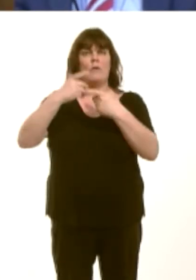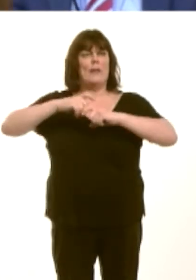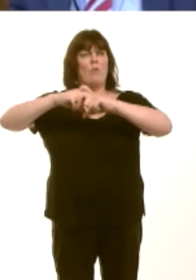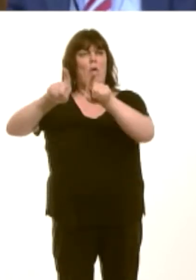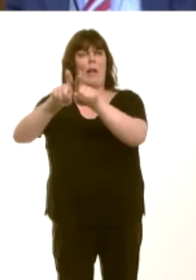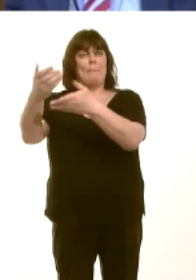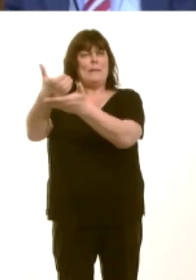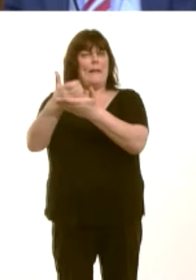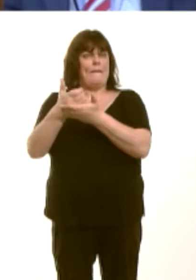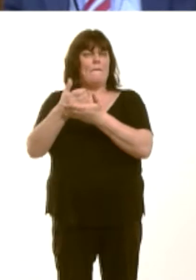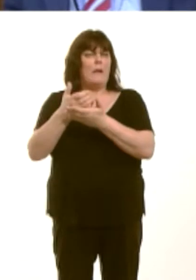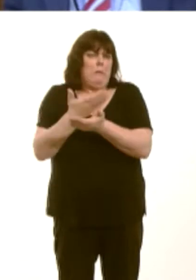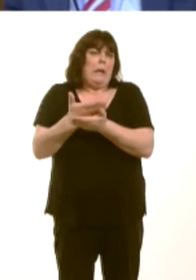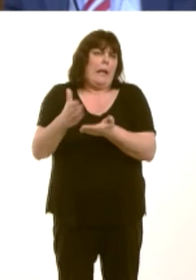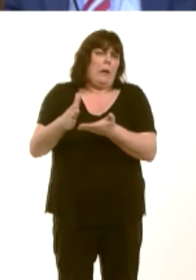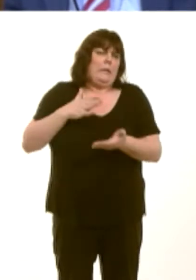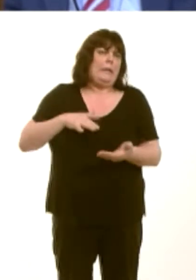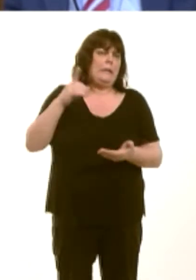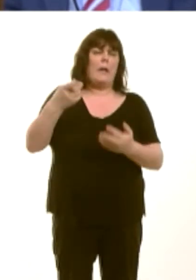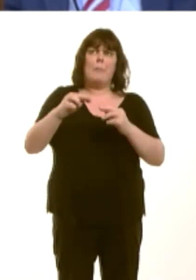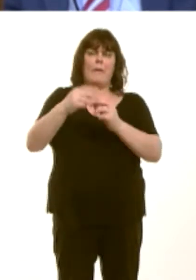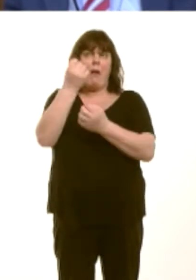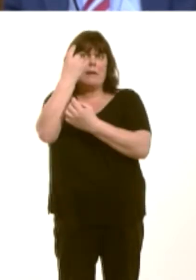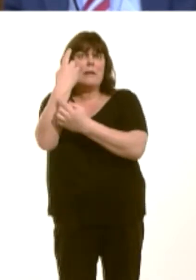But, if there are ways in which that can be done, and if the consultants to bring those